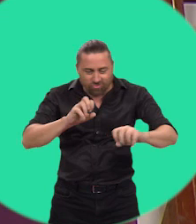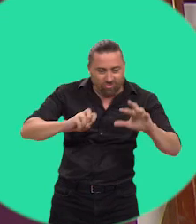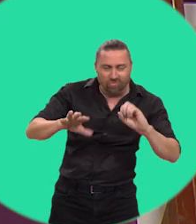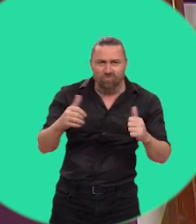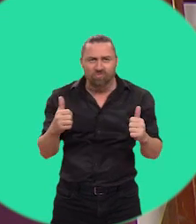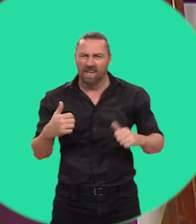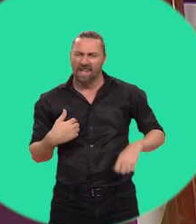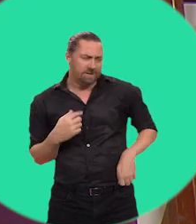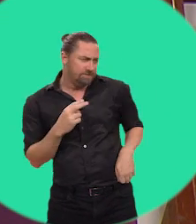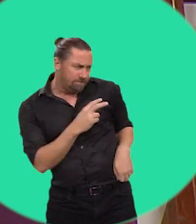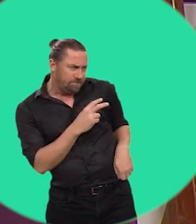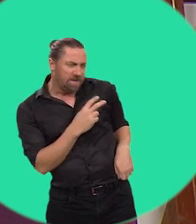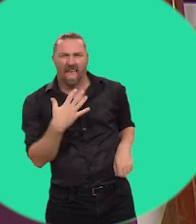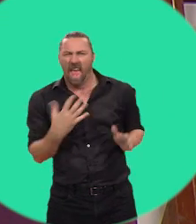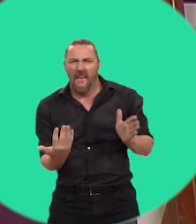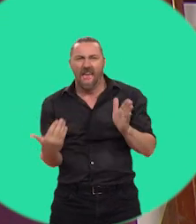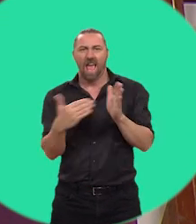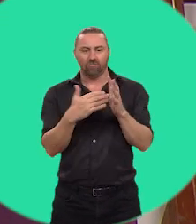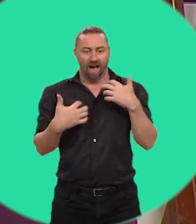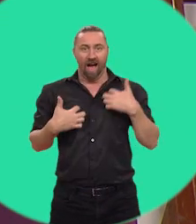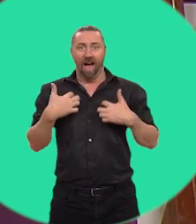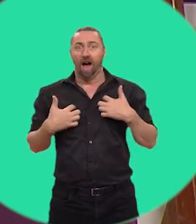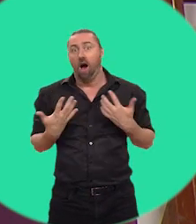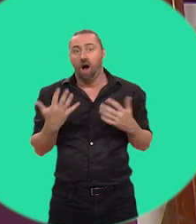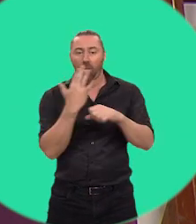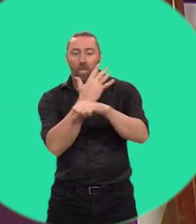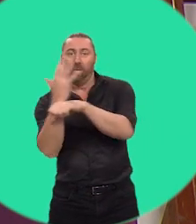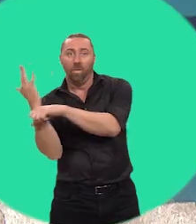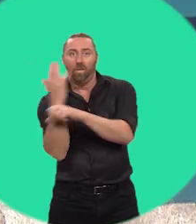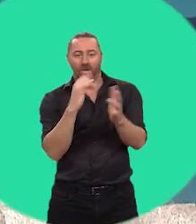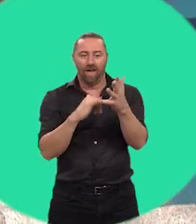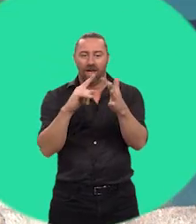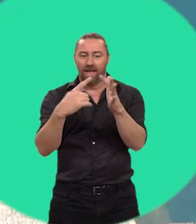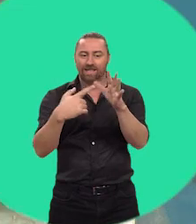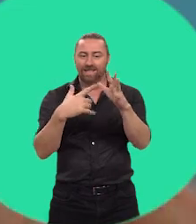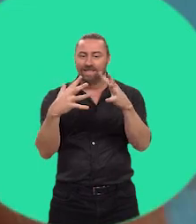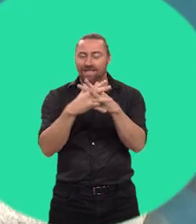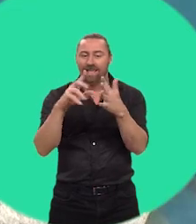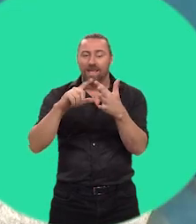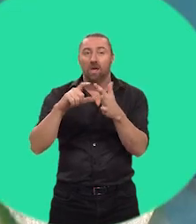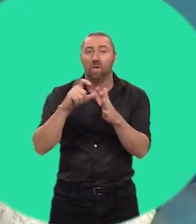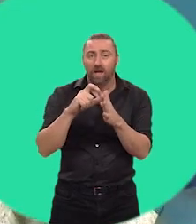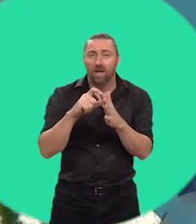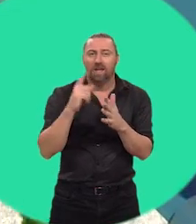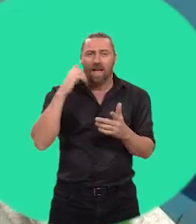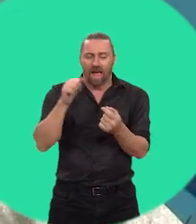but I think it needs some life in it. So why don't we add some plants, like our seaweed. Okay, I've got my green chenille sticks.